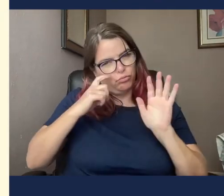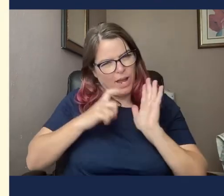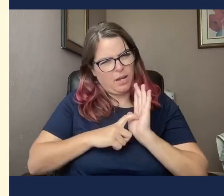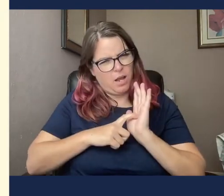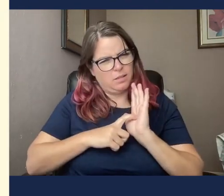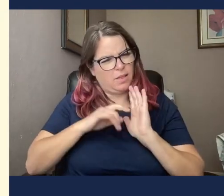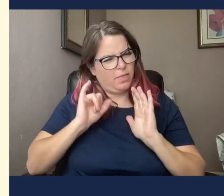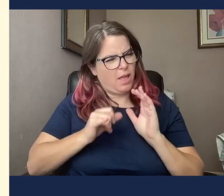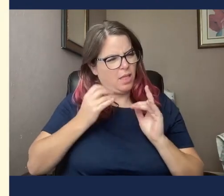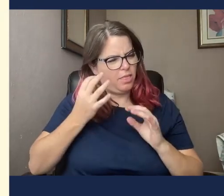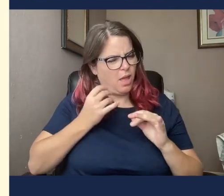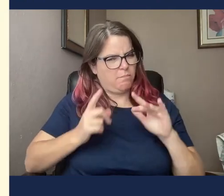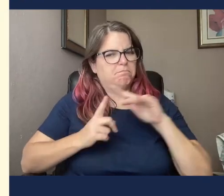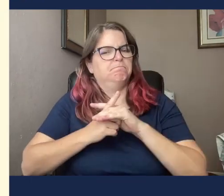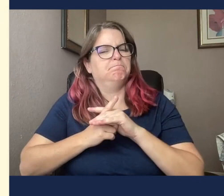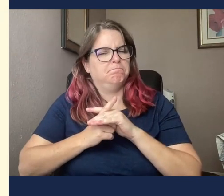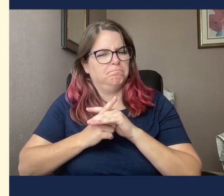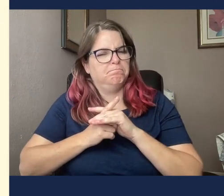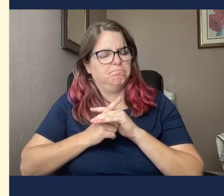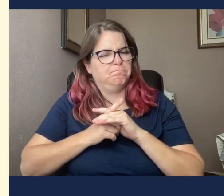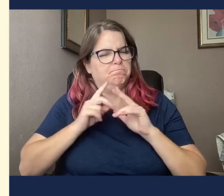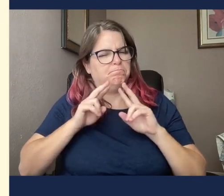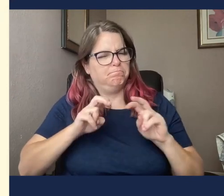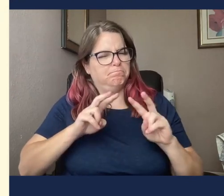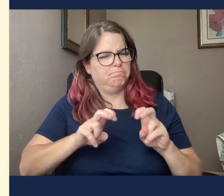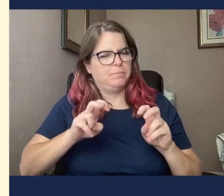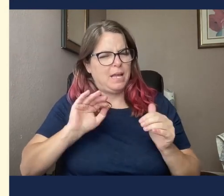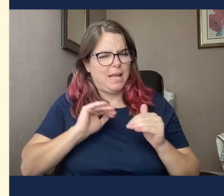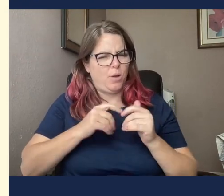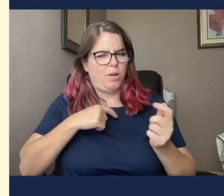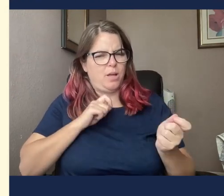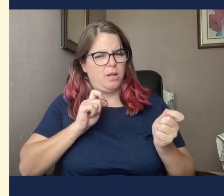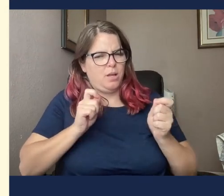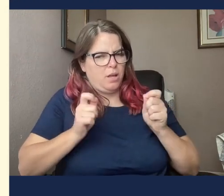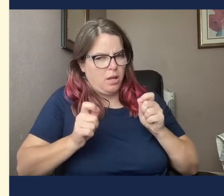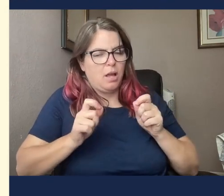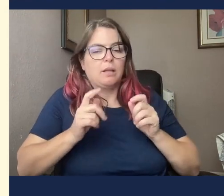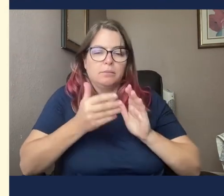Americans. In Asia, islamophobia is also